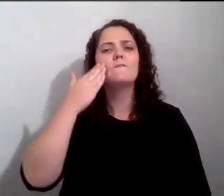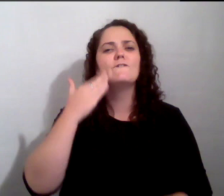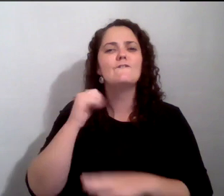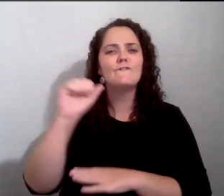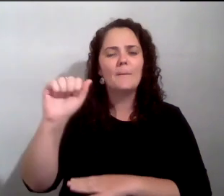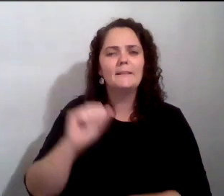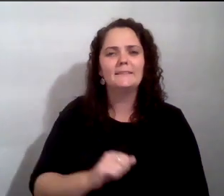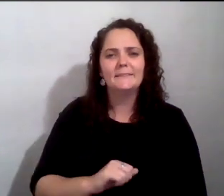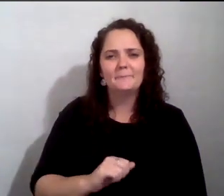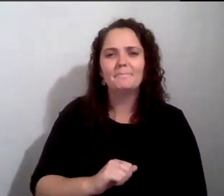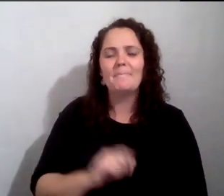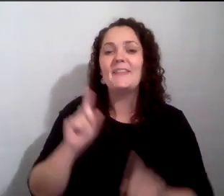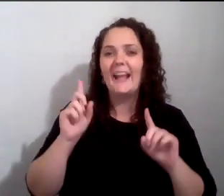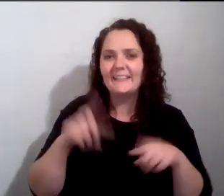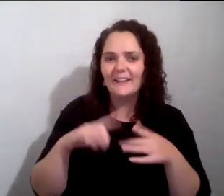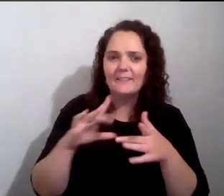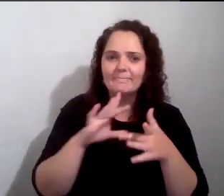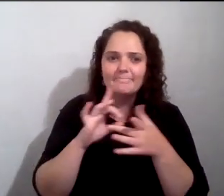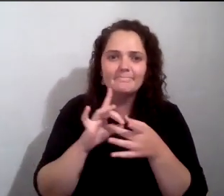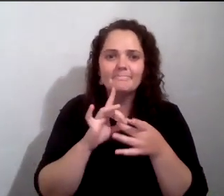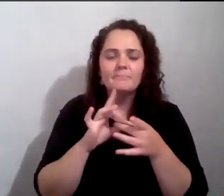feminism as well as the kind of interrelations